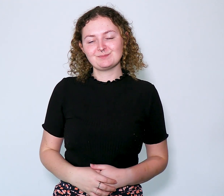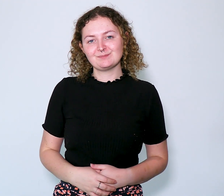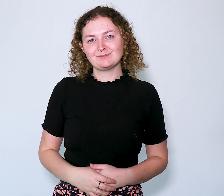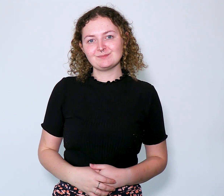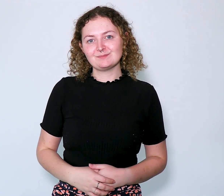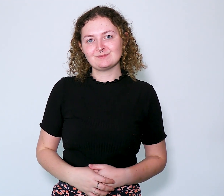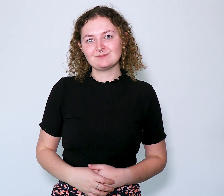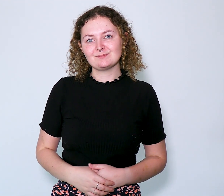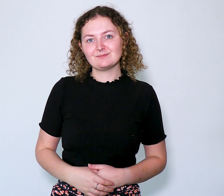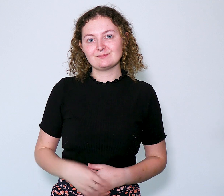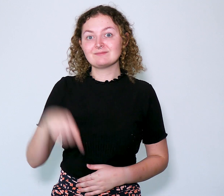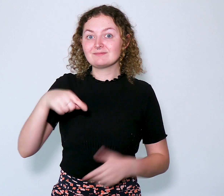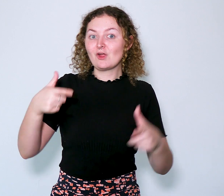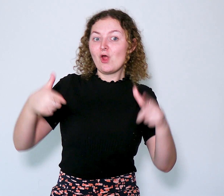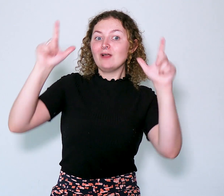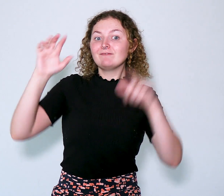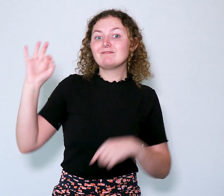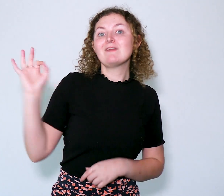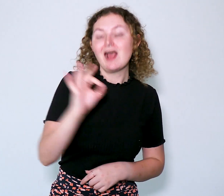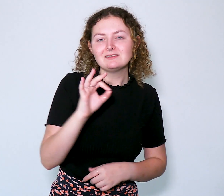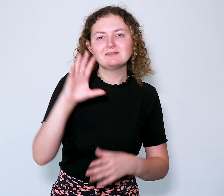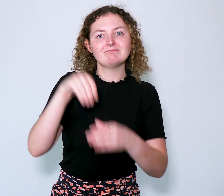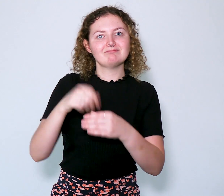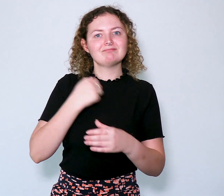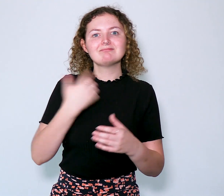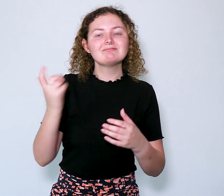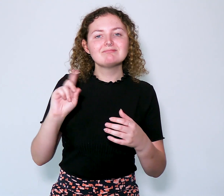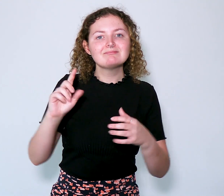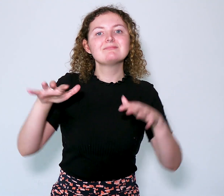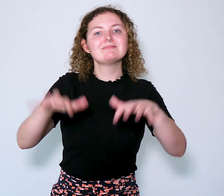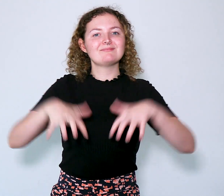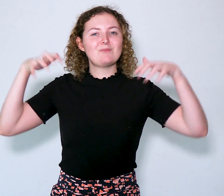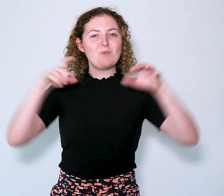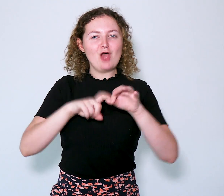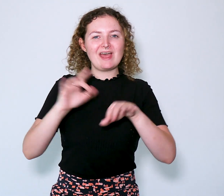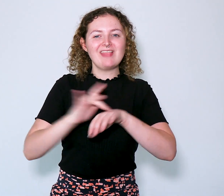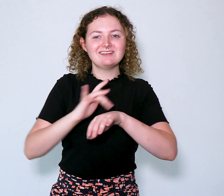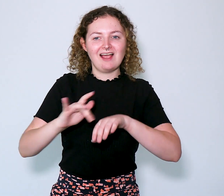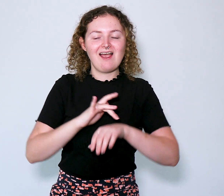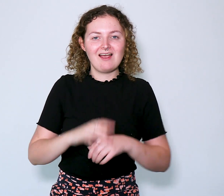Lord of the Flies is in our Quarry Theatre